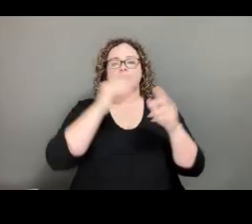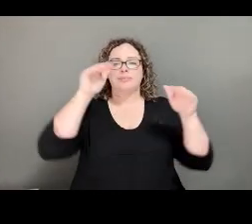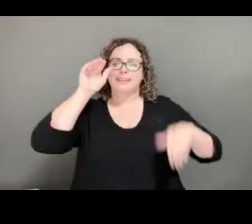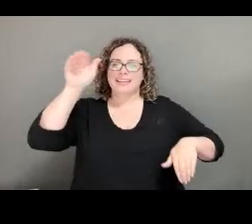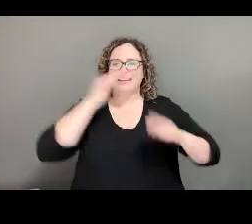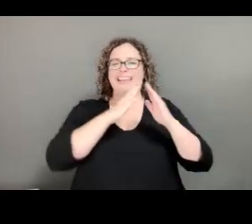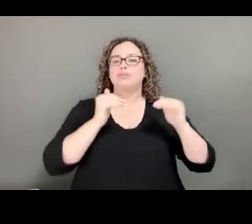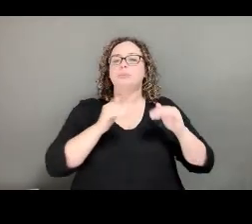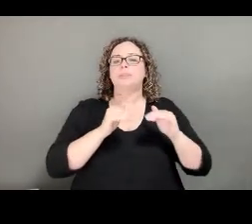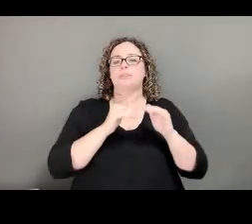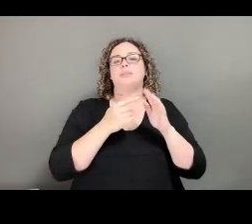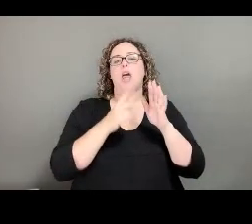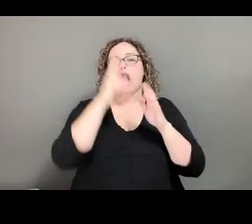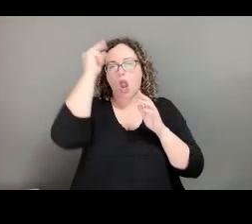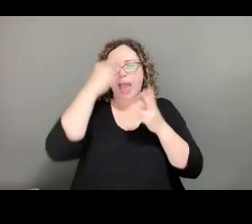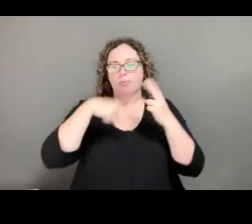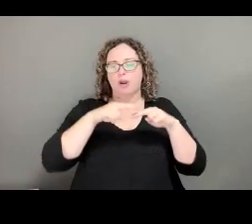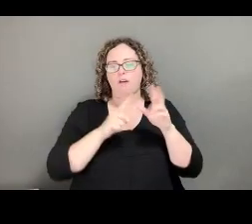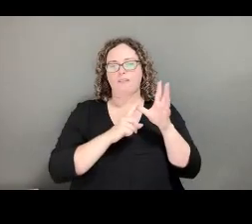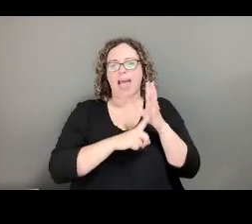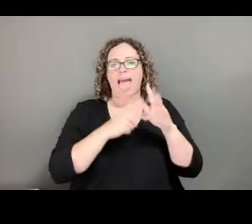about 300 or plus years ago.